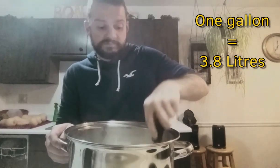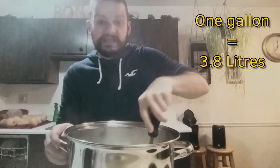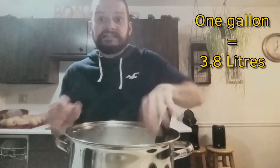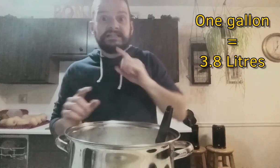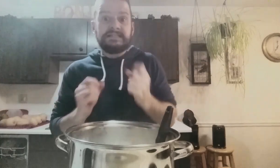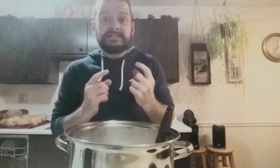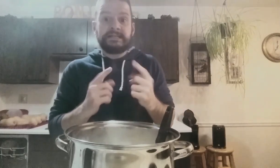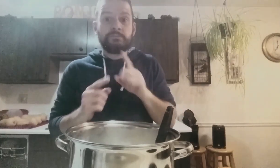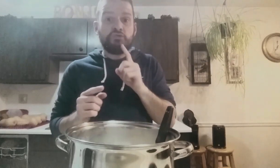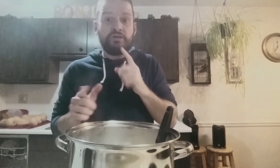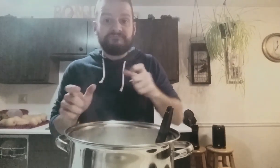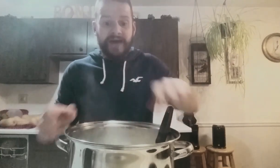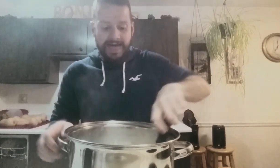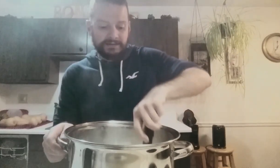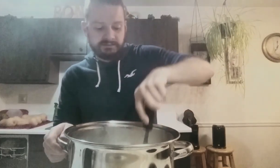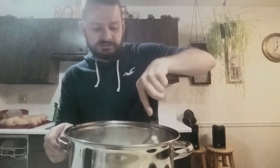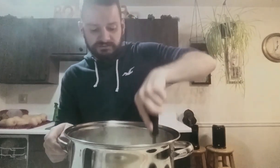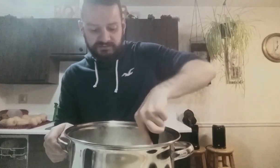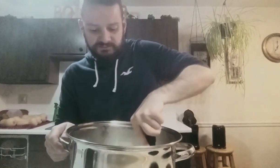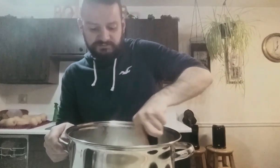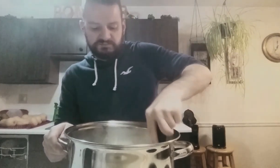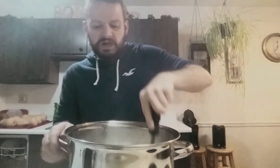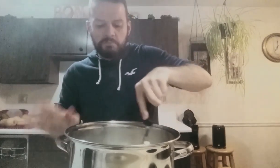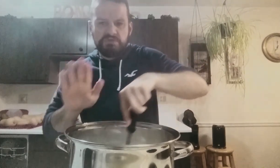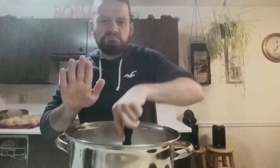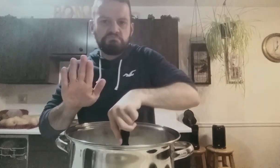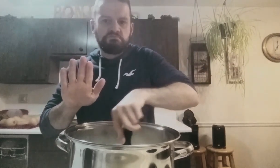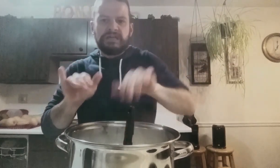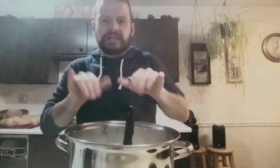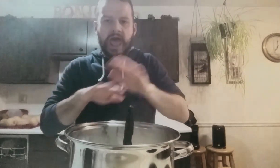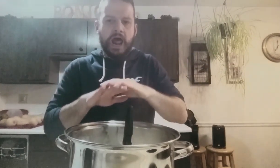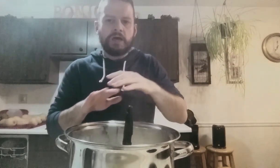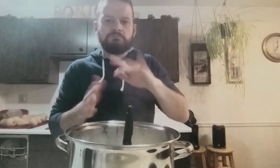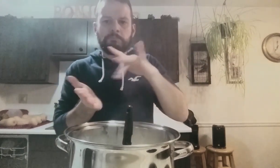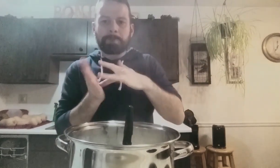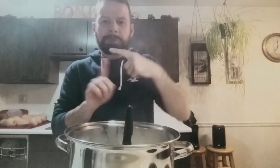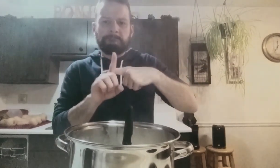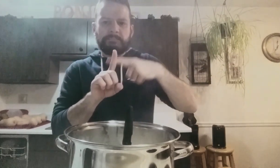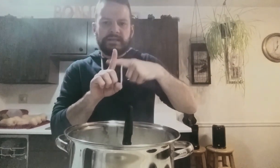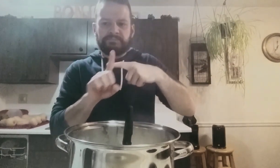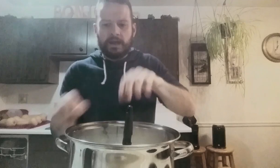It is simmering really fast. Just stay on the medium heat.